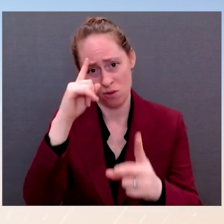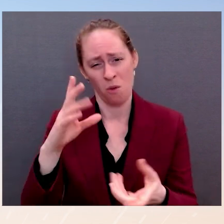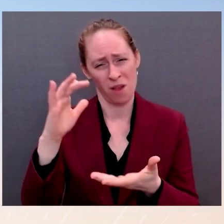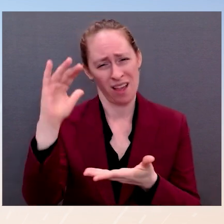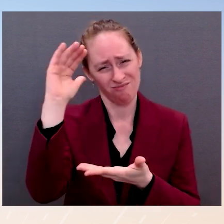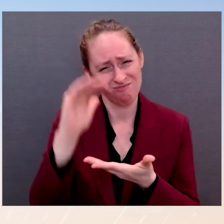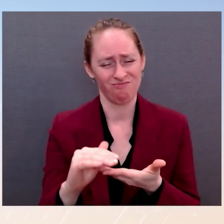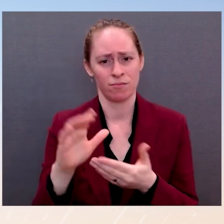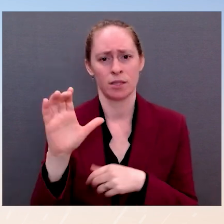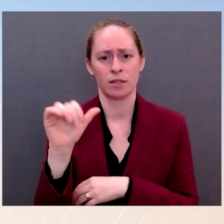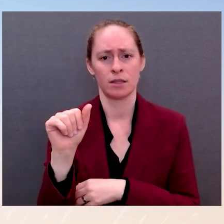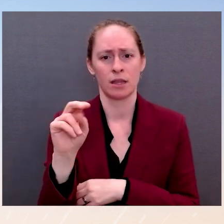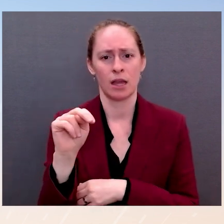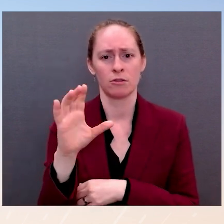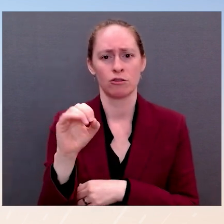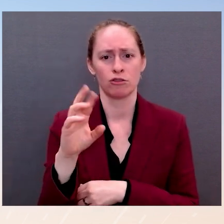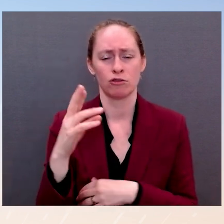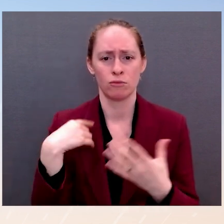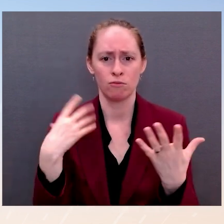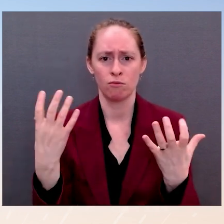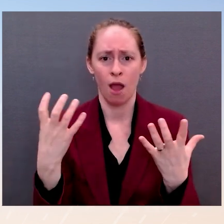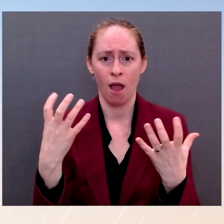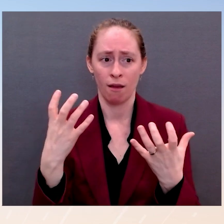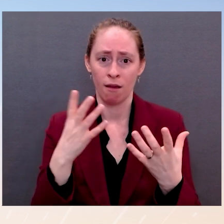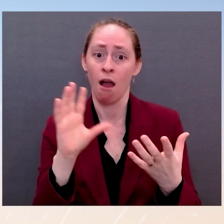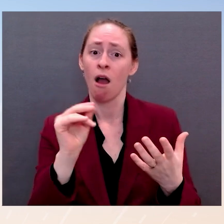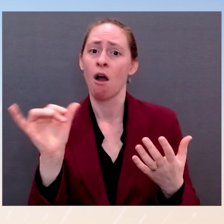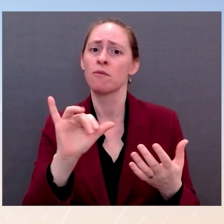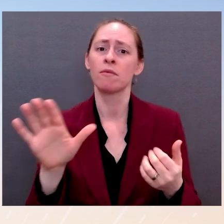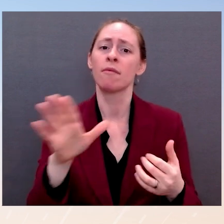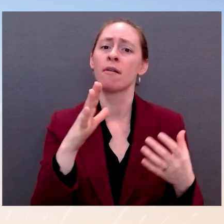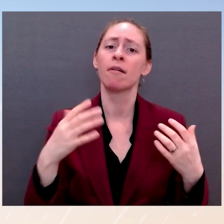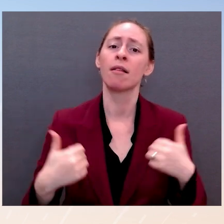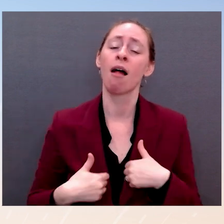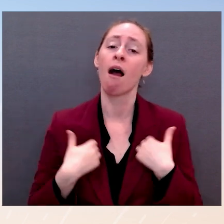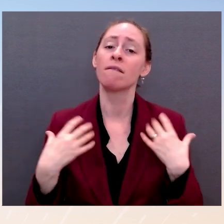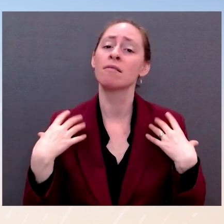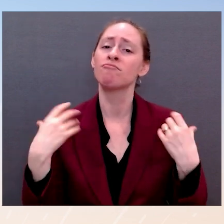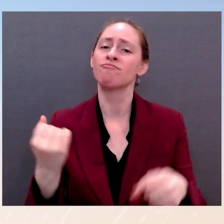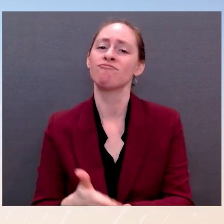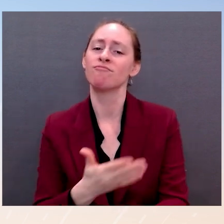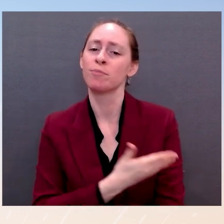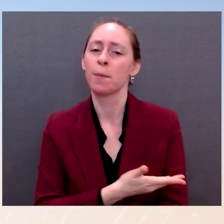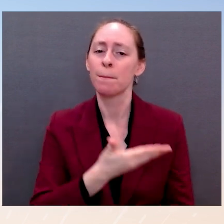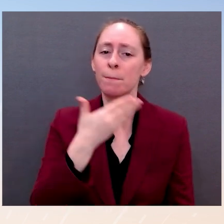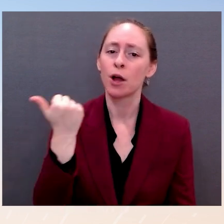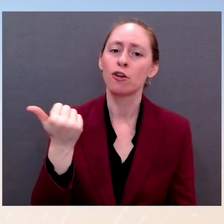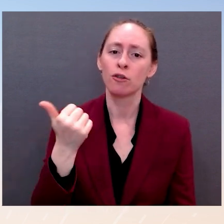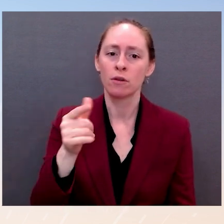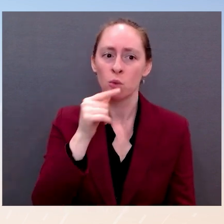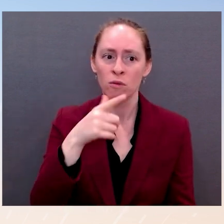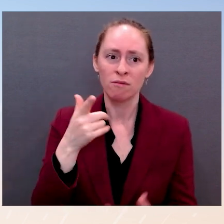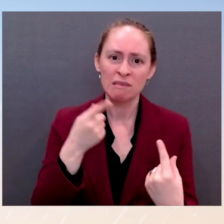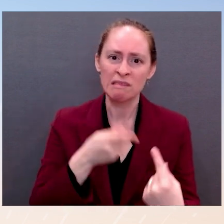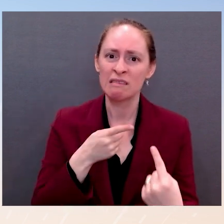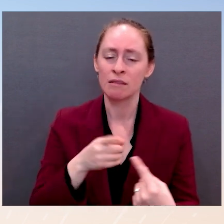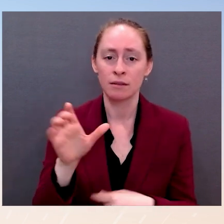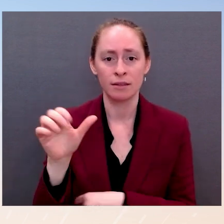and to improve the experience of people and their families living with and surviving cancer. I know that President Biden, like me,